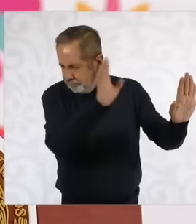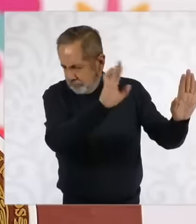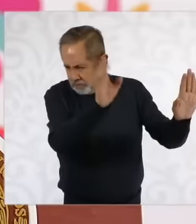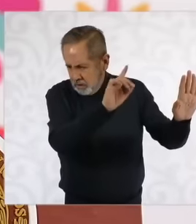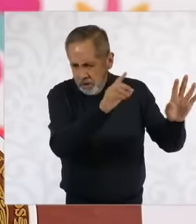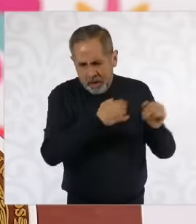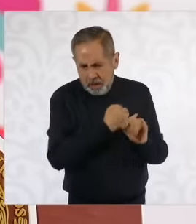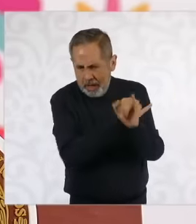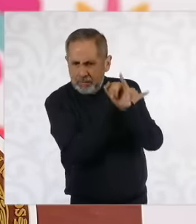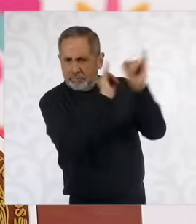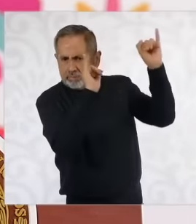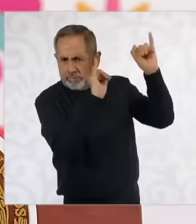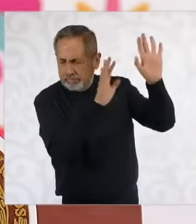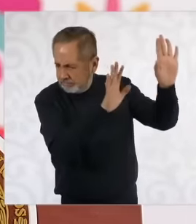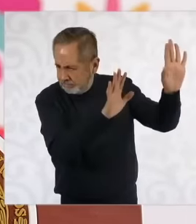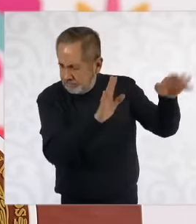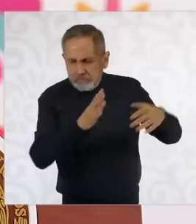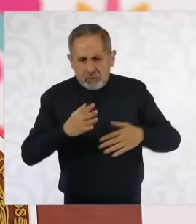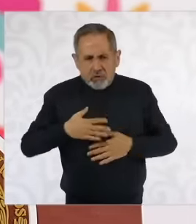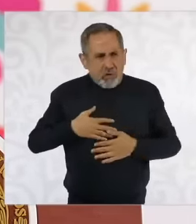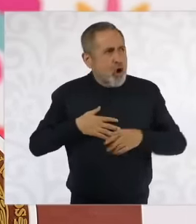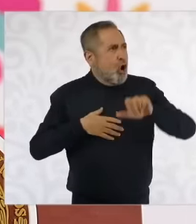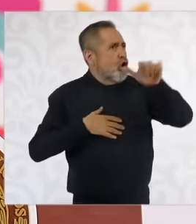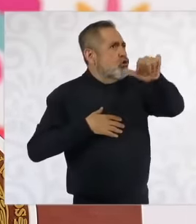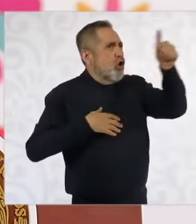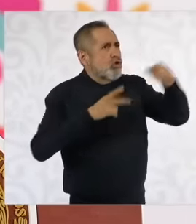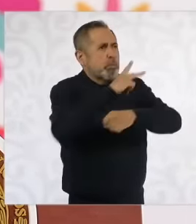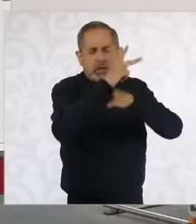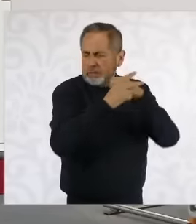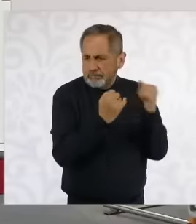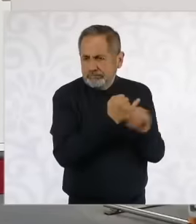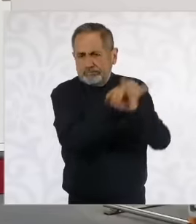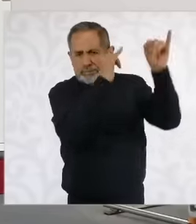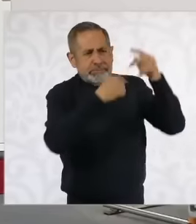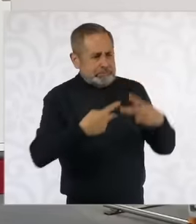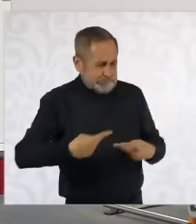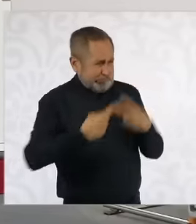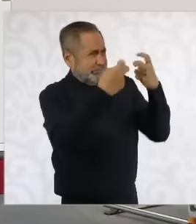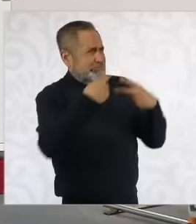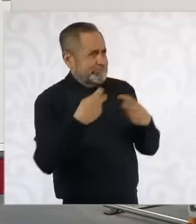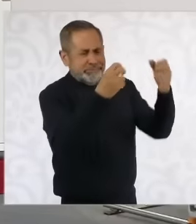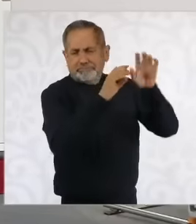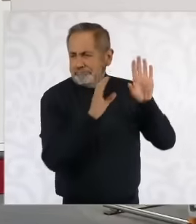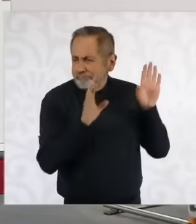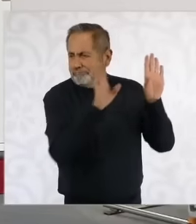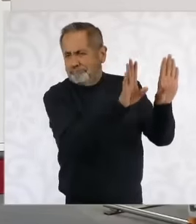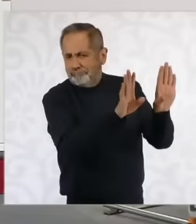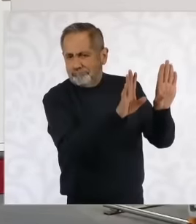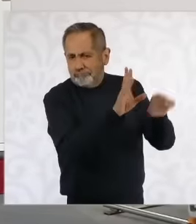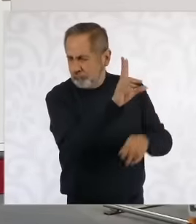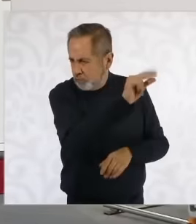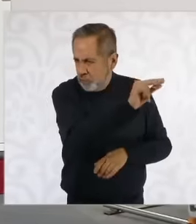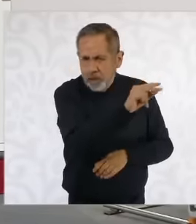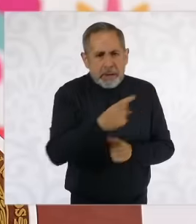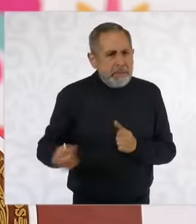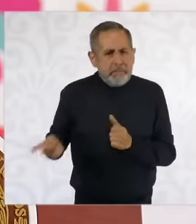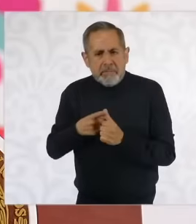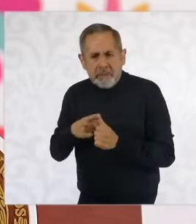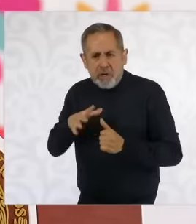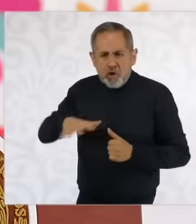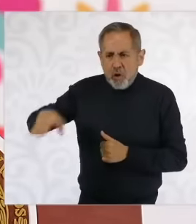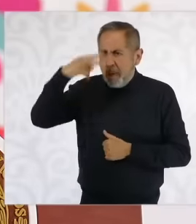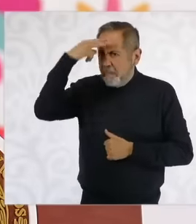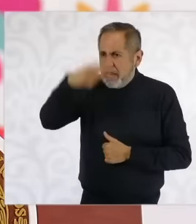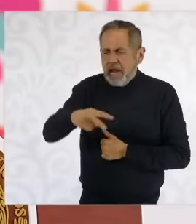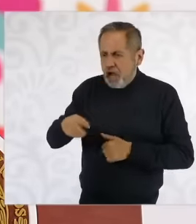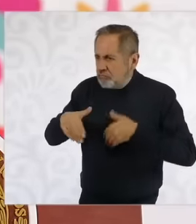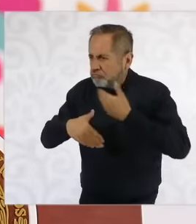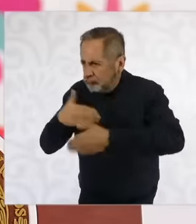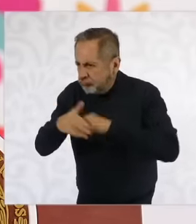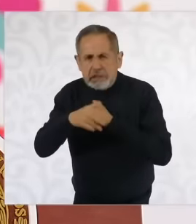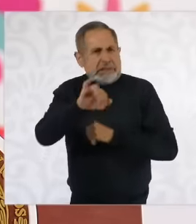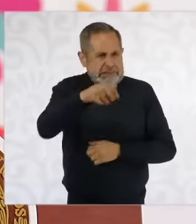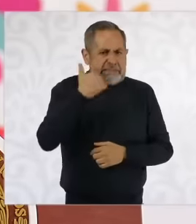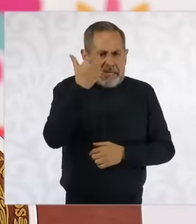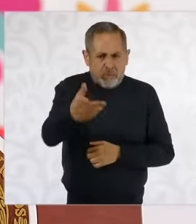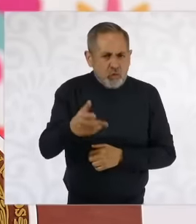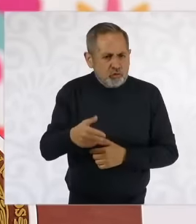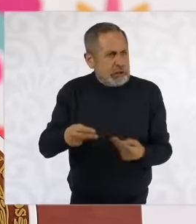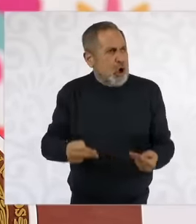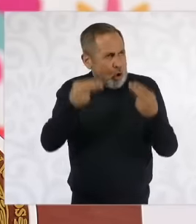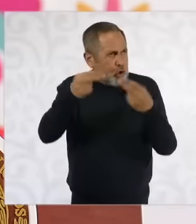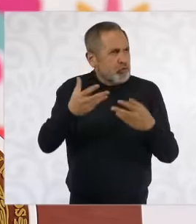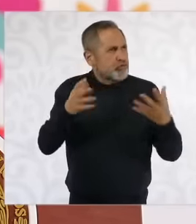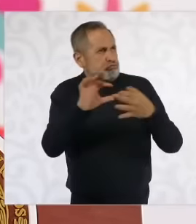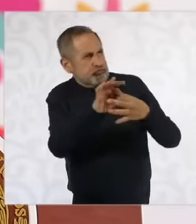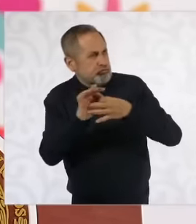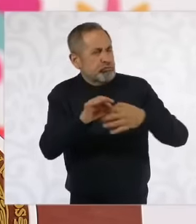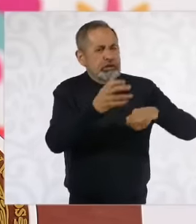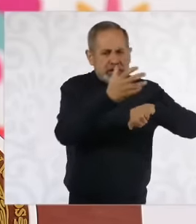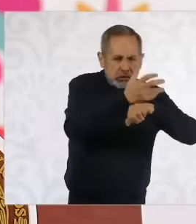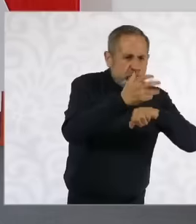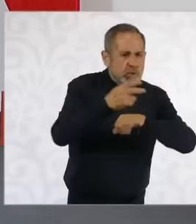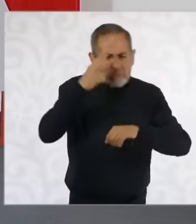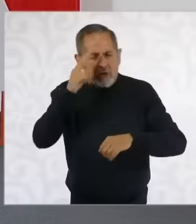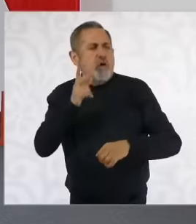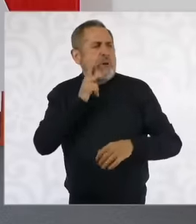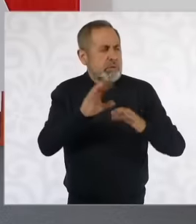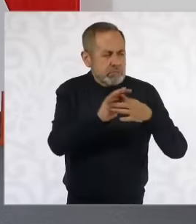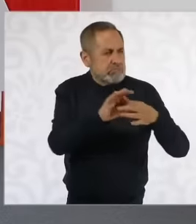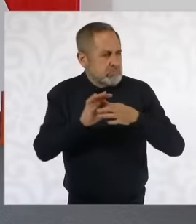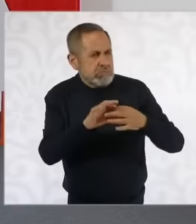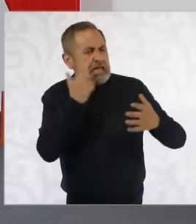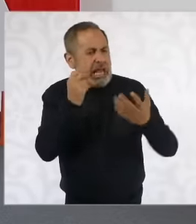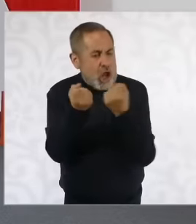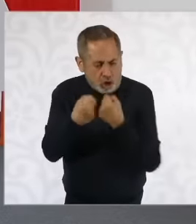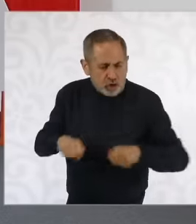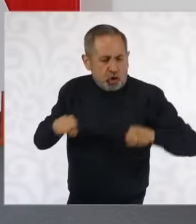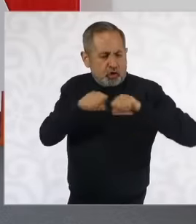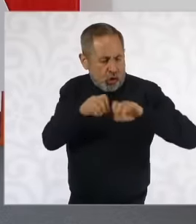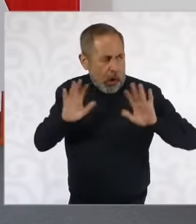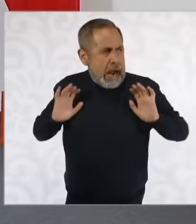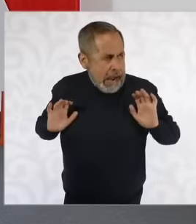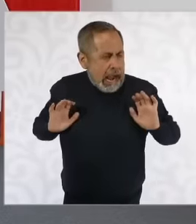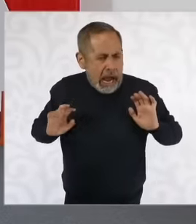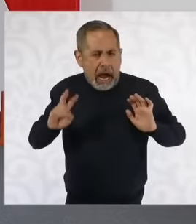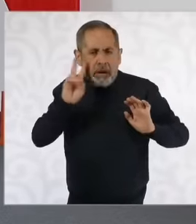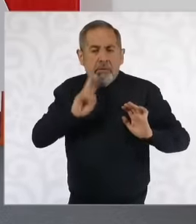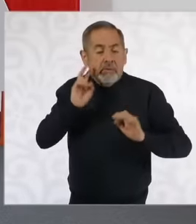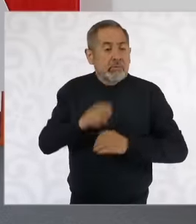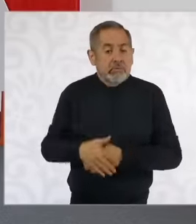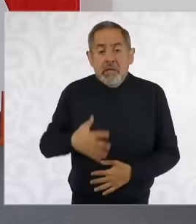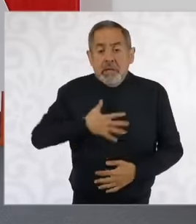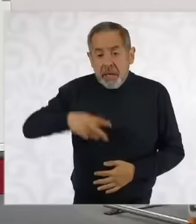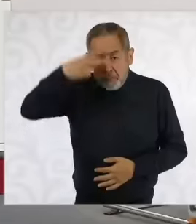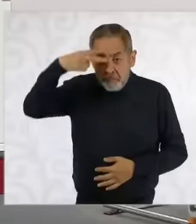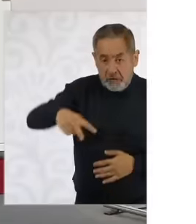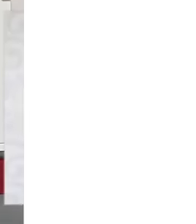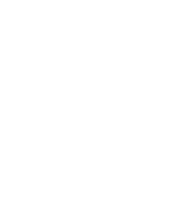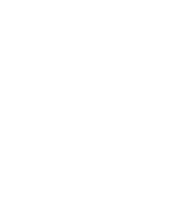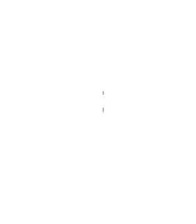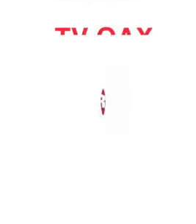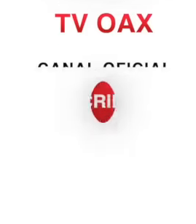electricity independent in case they want a foreign partner in Mexico, the institution is very clear.